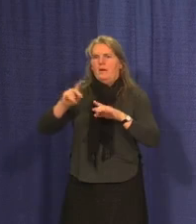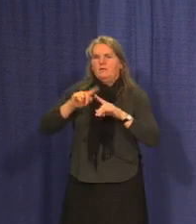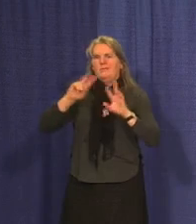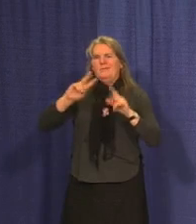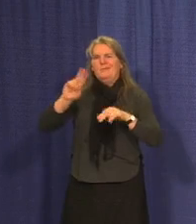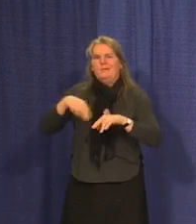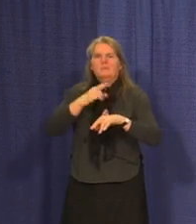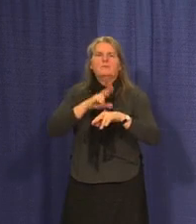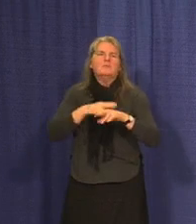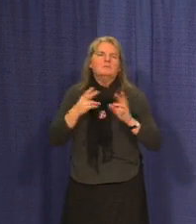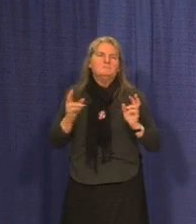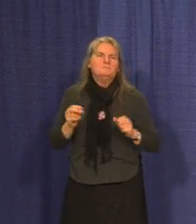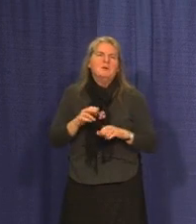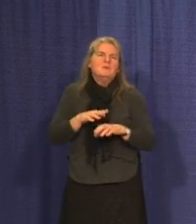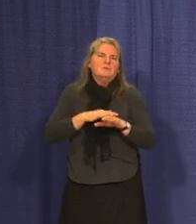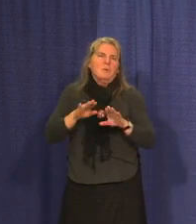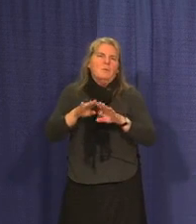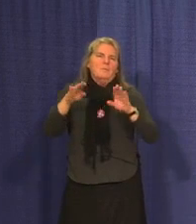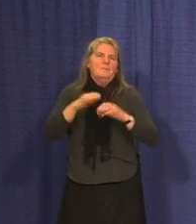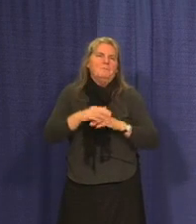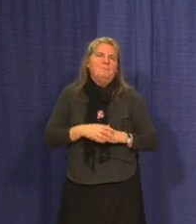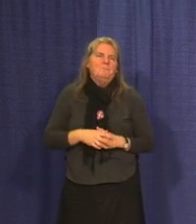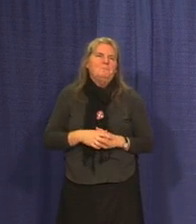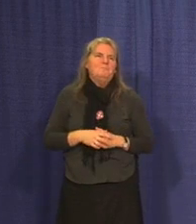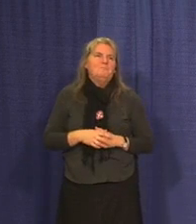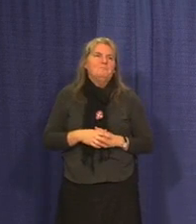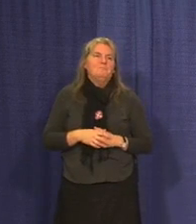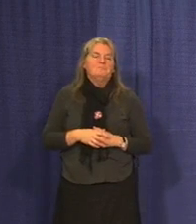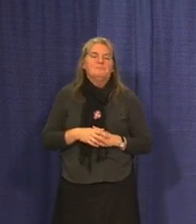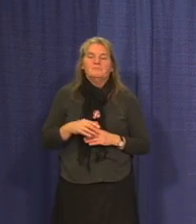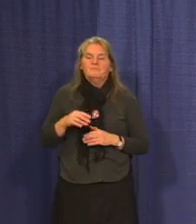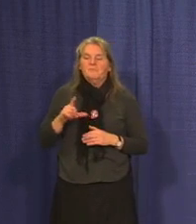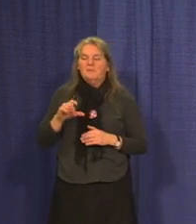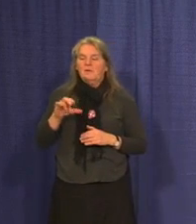gradual return to normal. Pat: Thank you. We will move to Maryne, L'Aurore